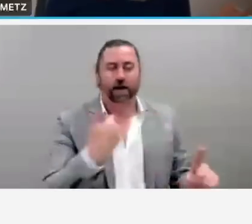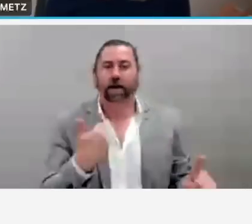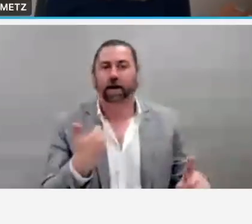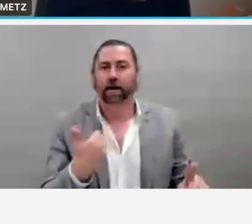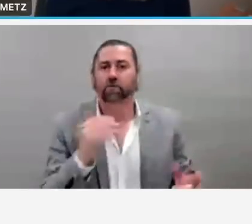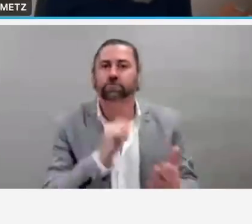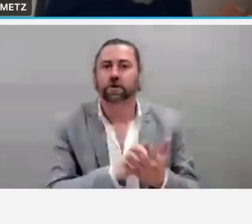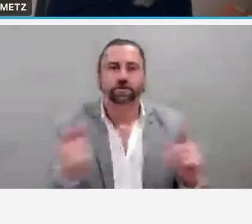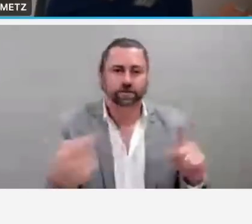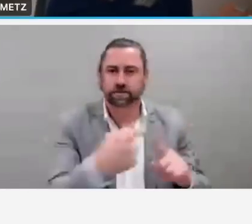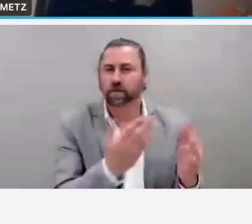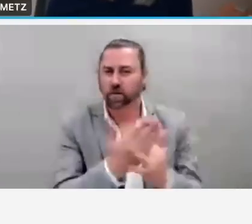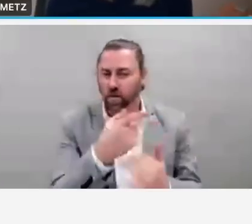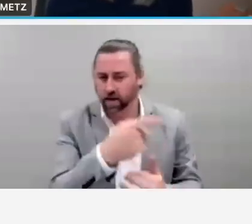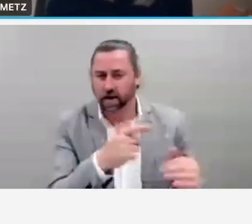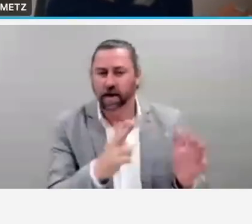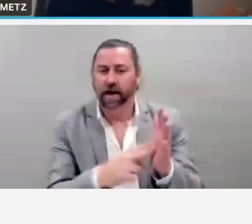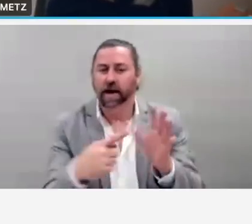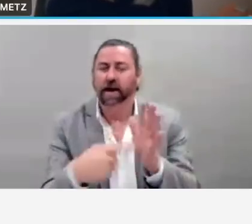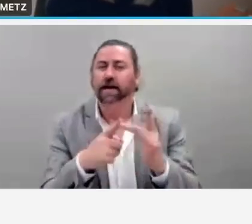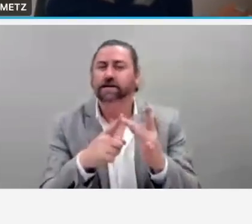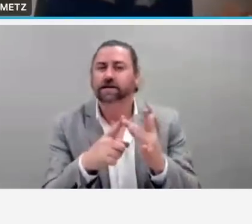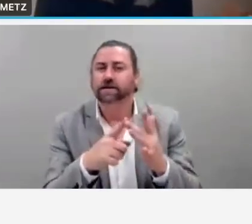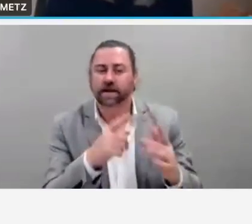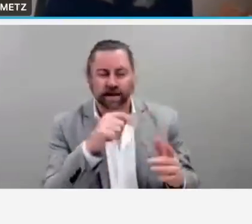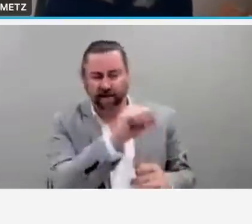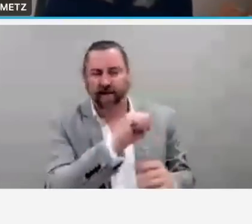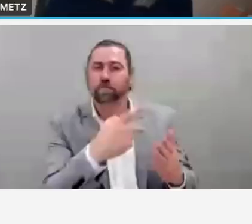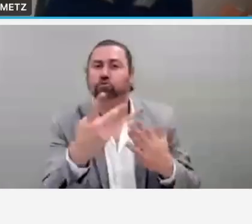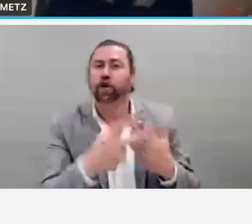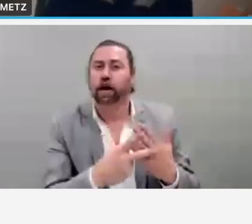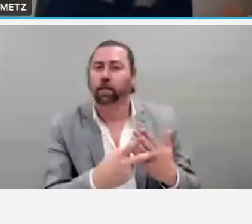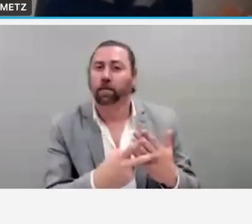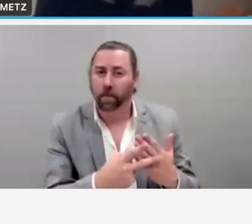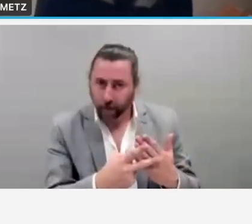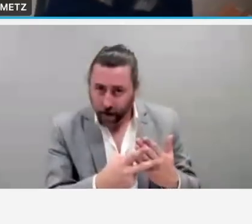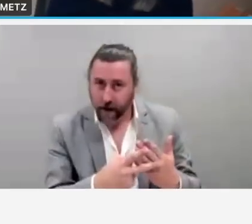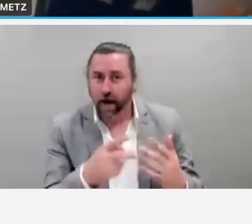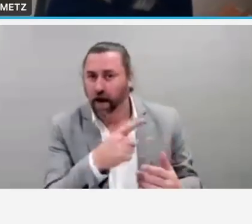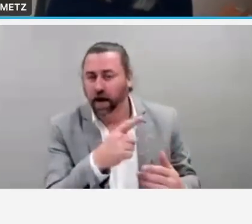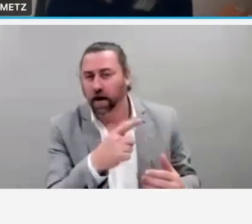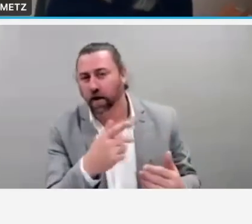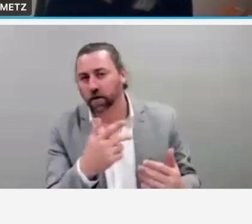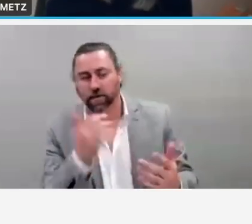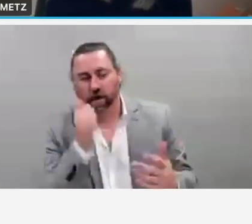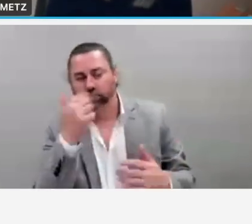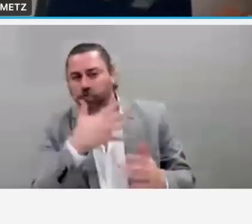to make sure that NATSIFAC program is covered by the regulatory framework that all the other parts of the